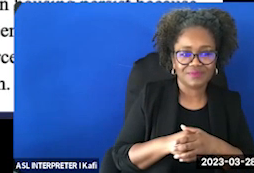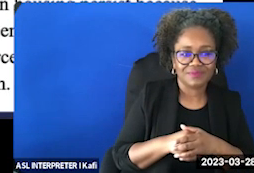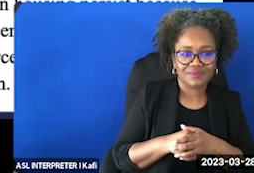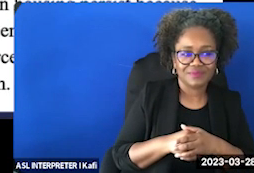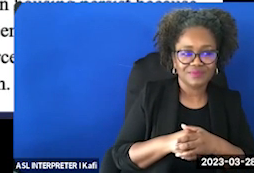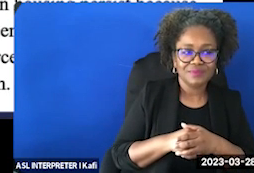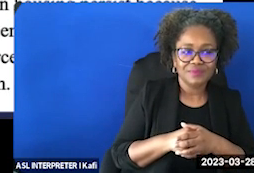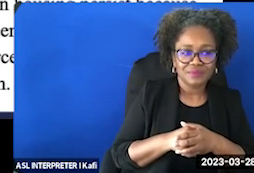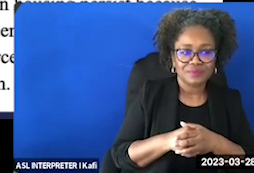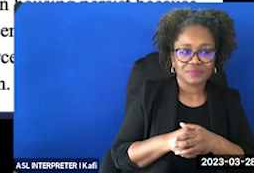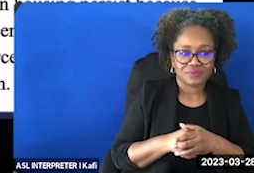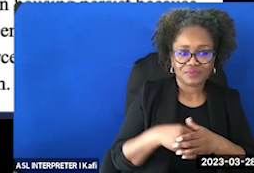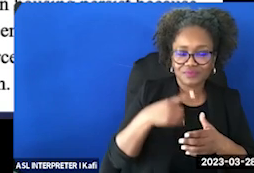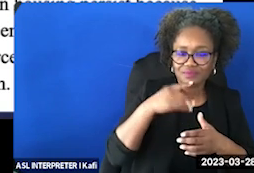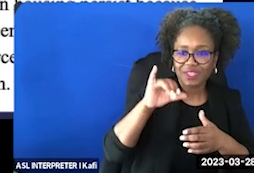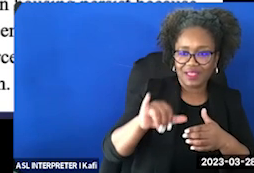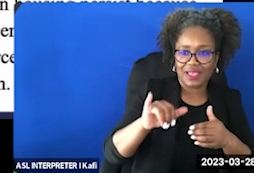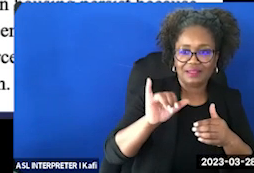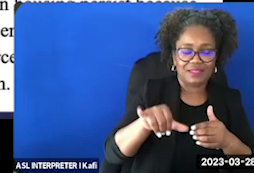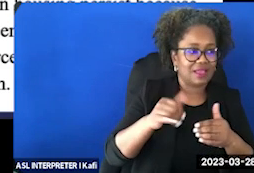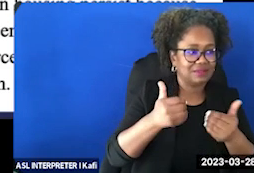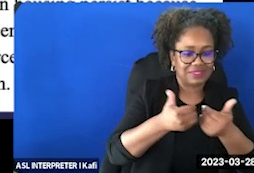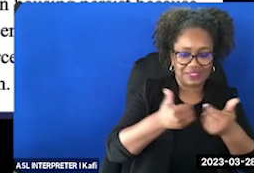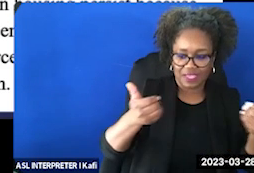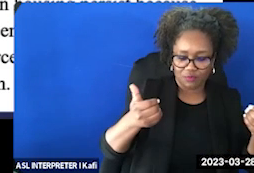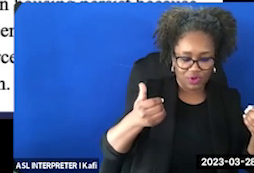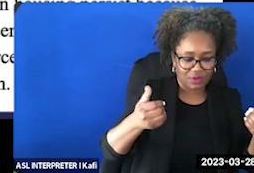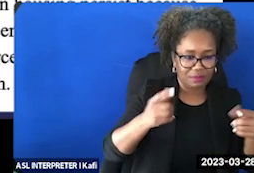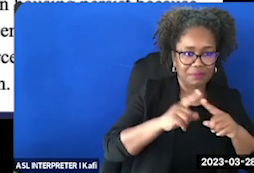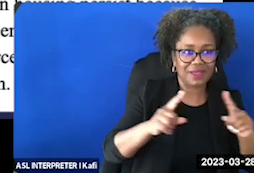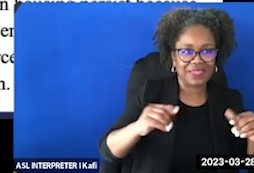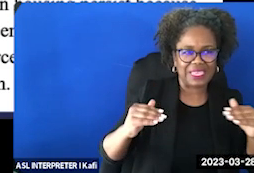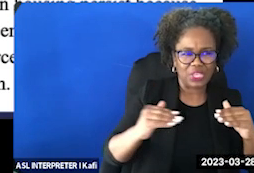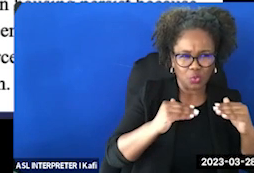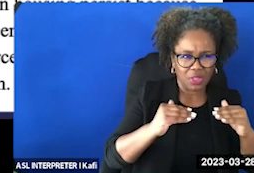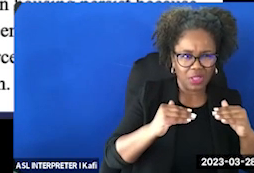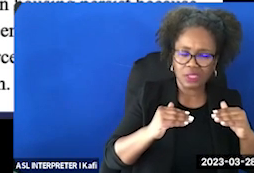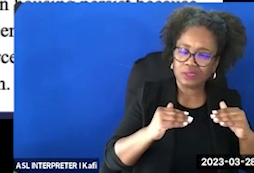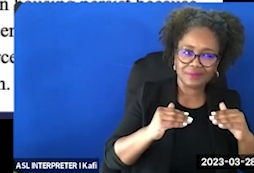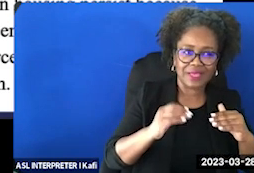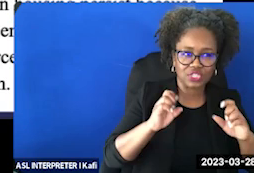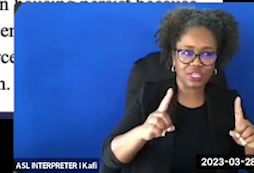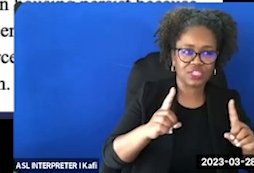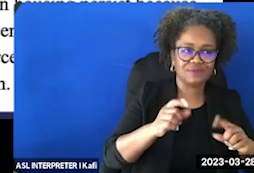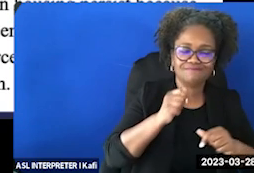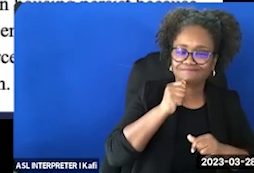Debbie Stine, Science & Technology Policy Academy: method of education was unconstitutional. Debbie Stine, Science & Technology Policy Academy: and then